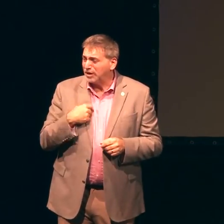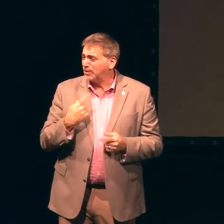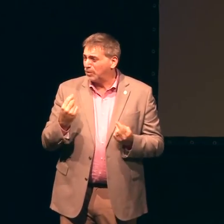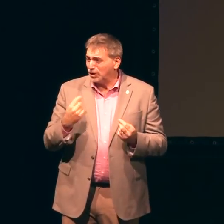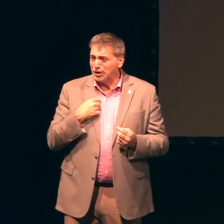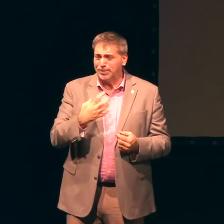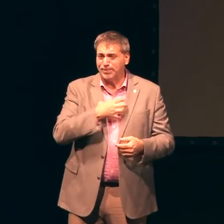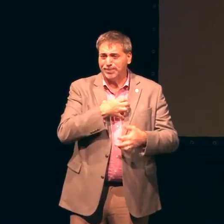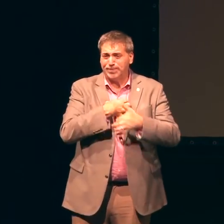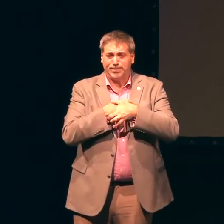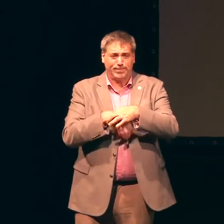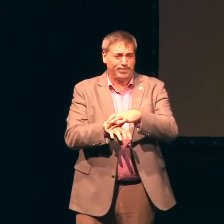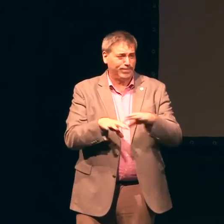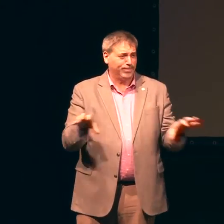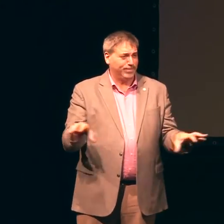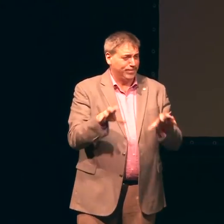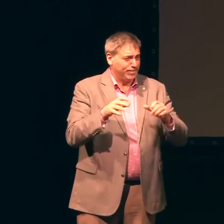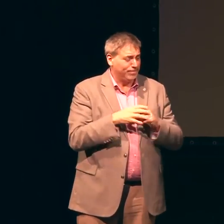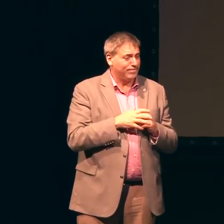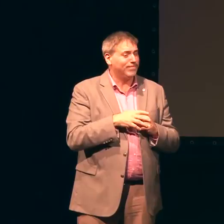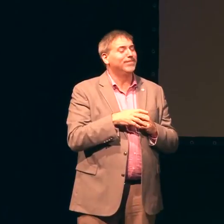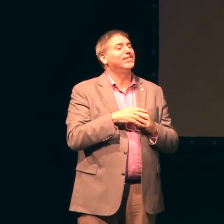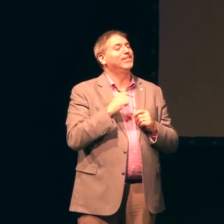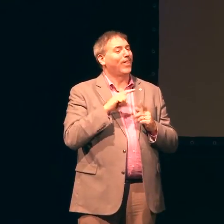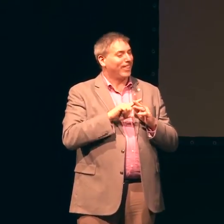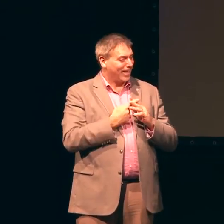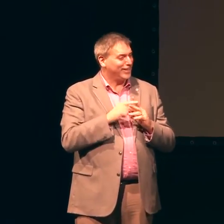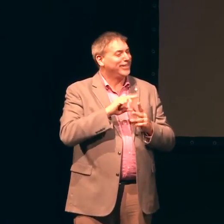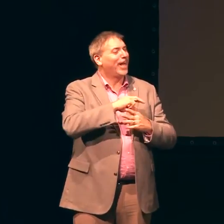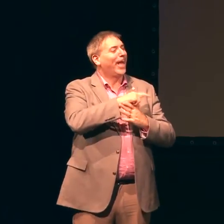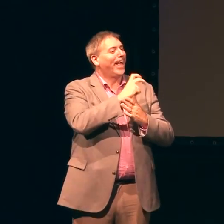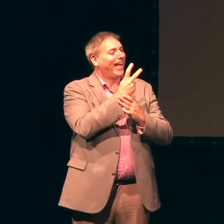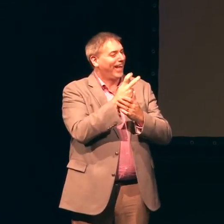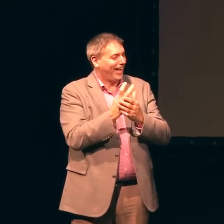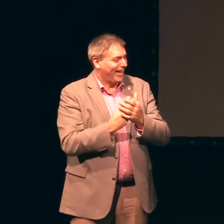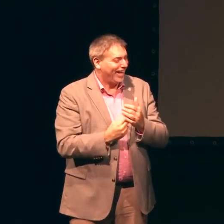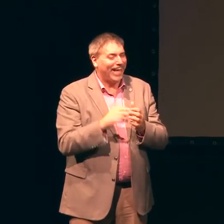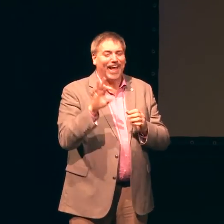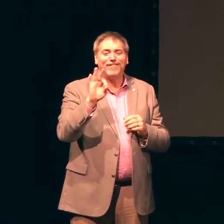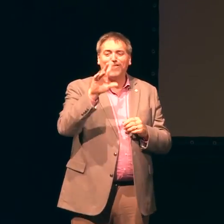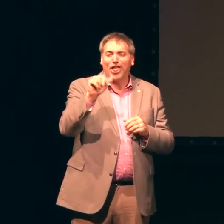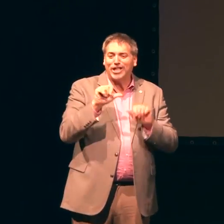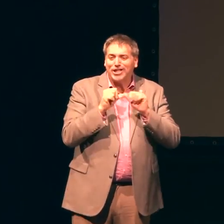things that I didn't like in Florida so I took my complaints and made them actions and then got